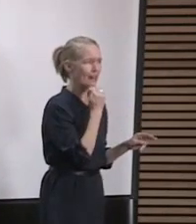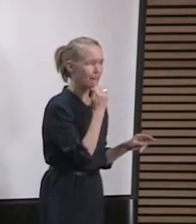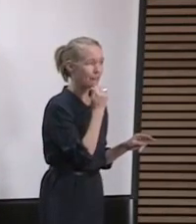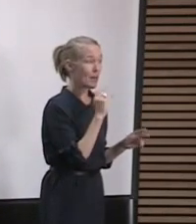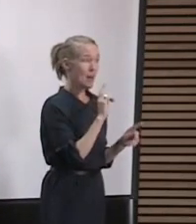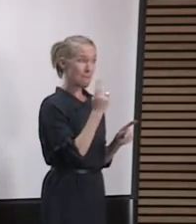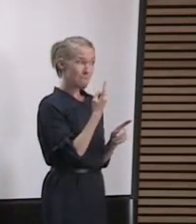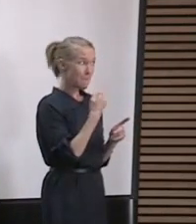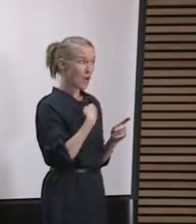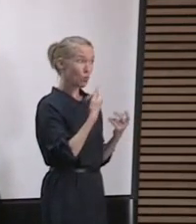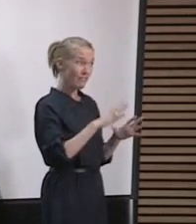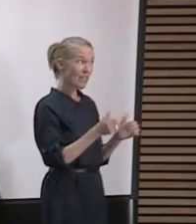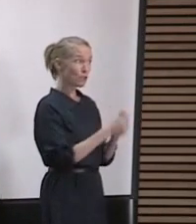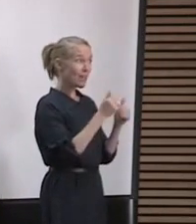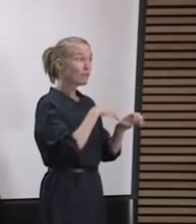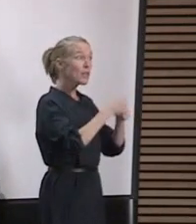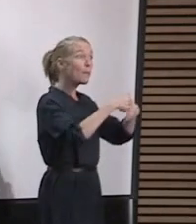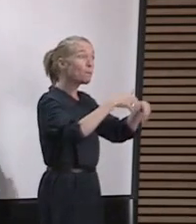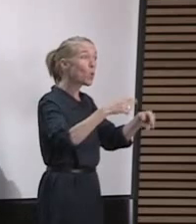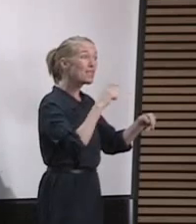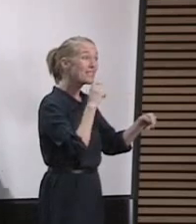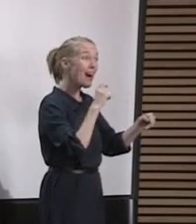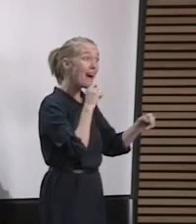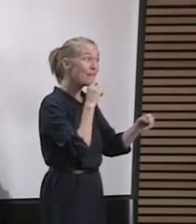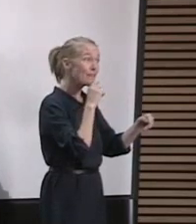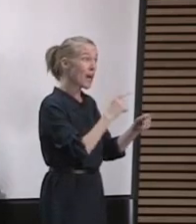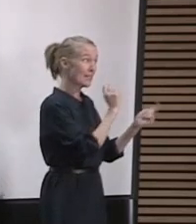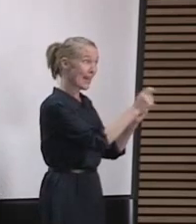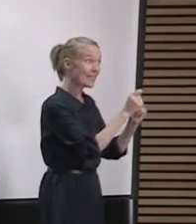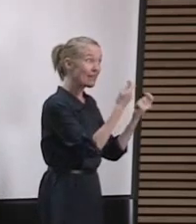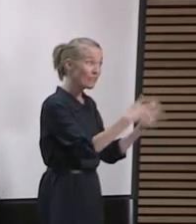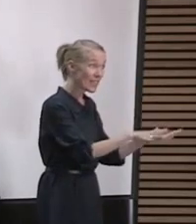did track up quickly from 31 July. We had 211 border staff